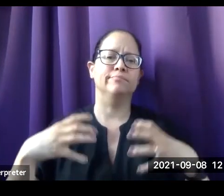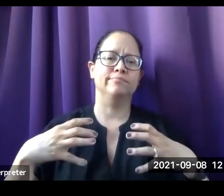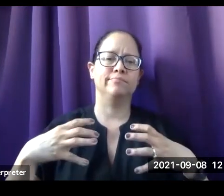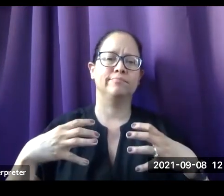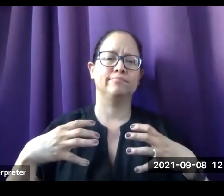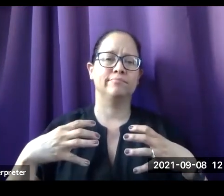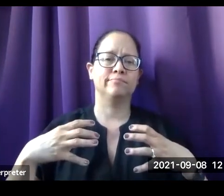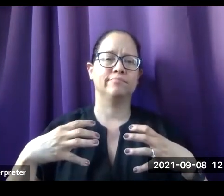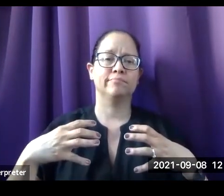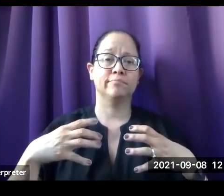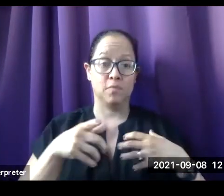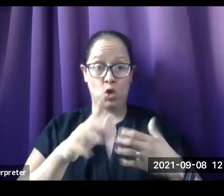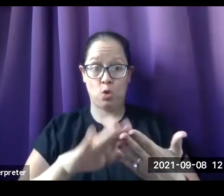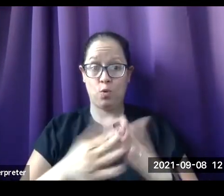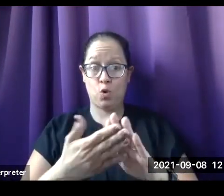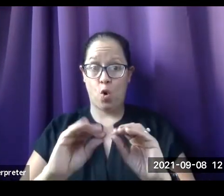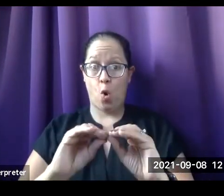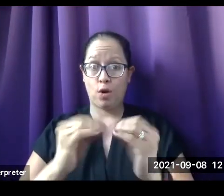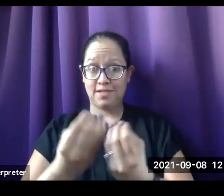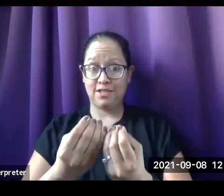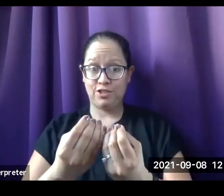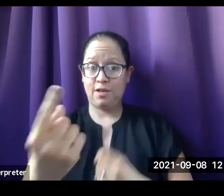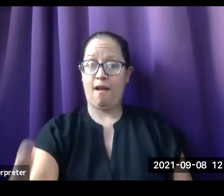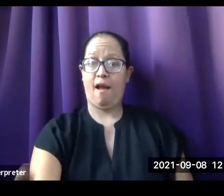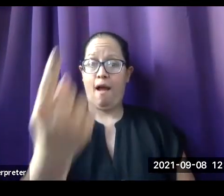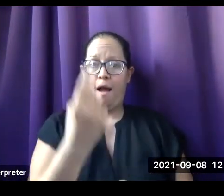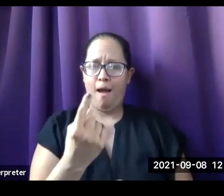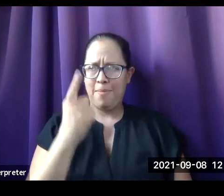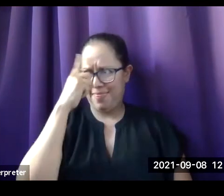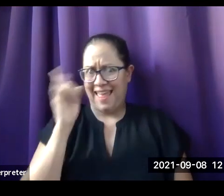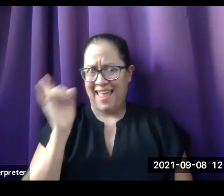that typically look like the clients there's survey.